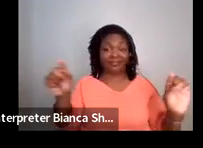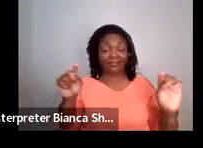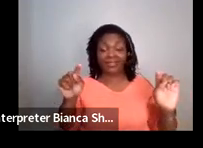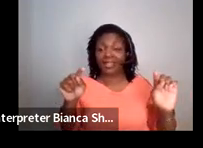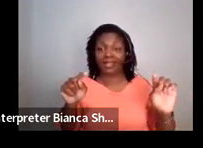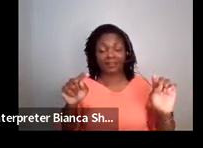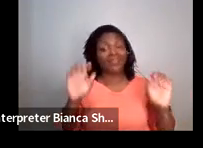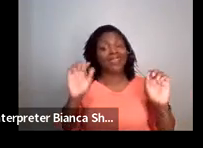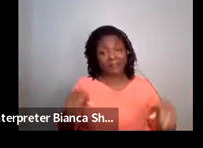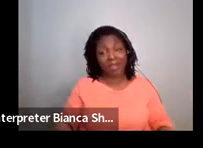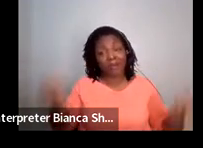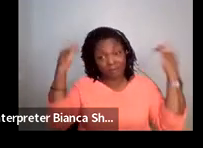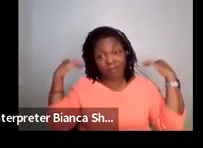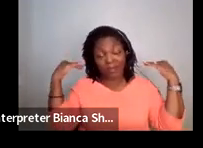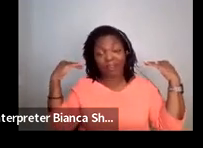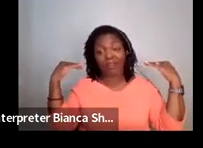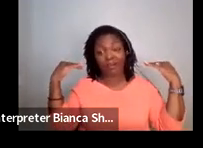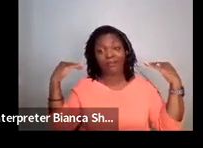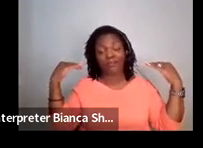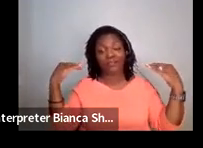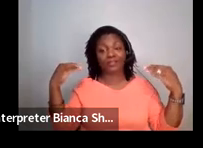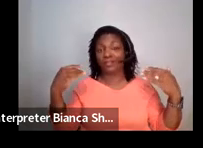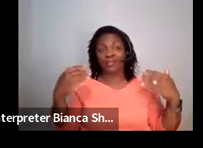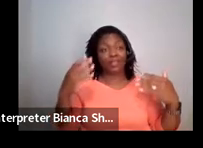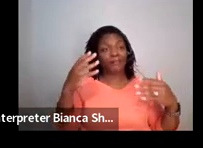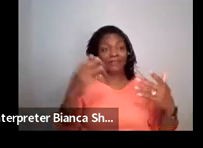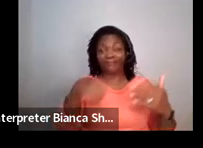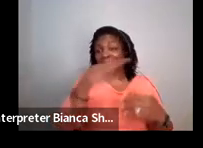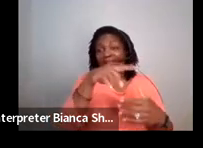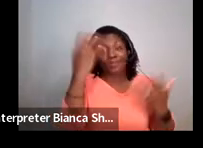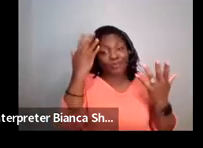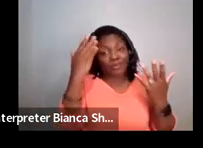Tell them reach out to these people alzheimer's services and batre can help you.